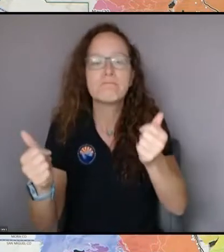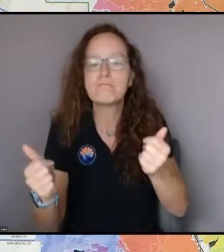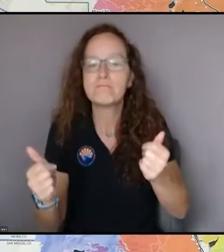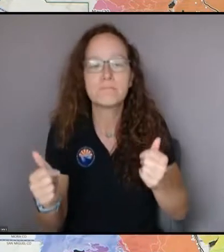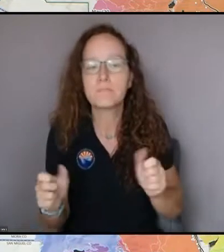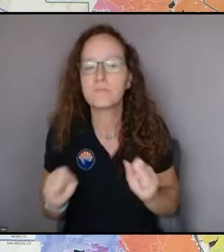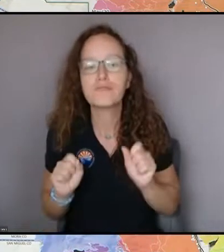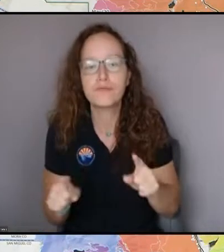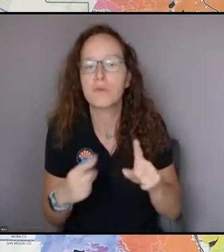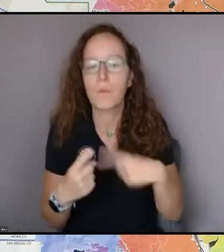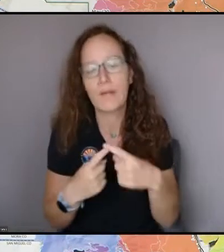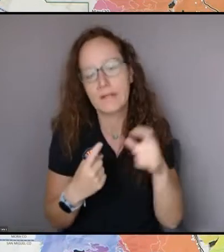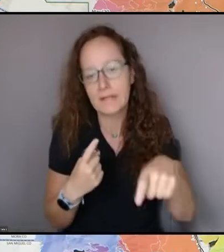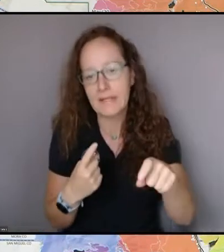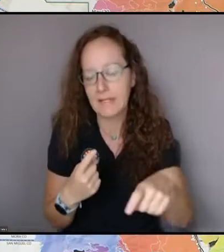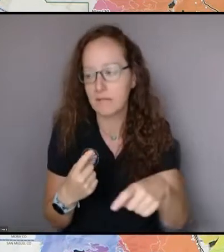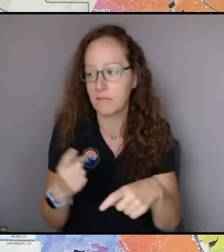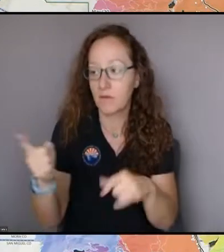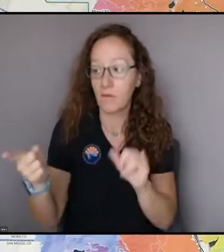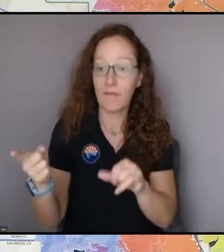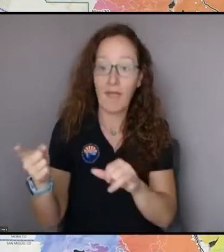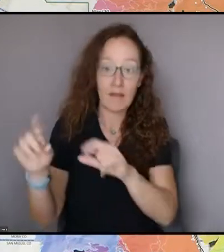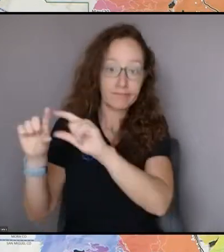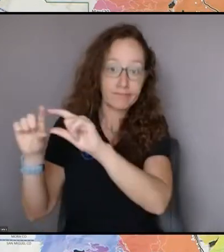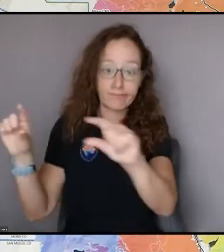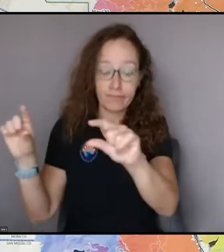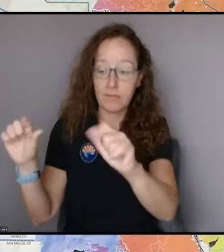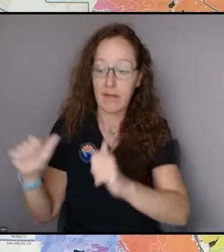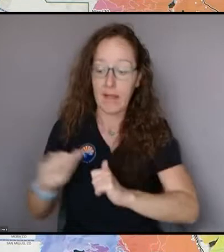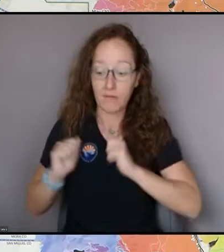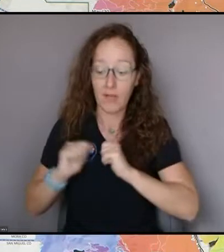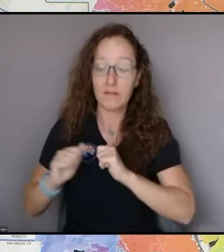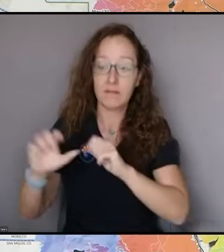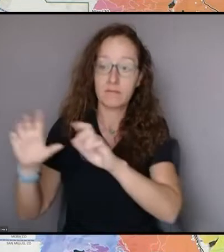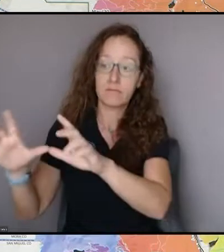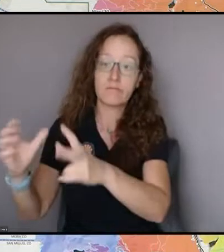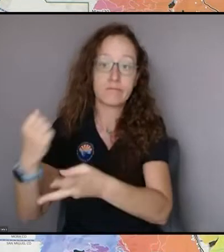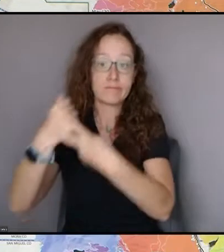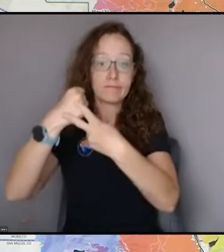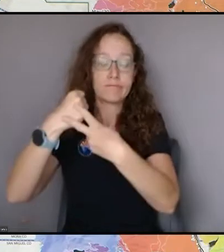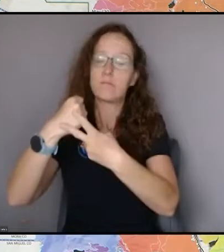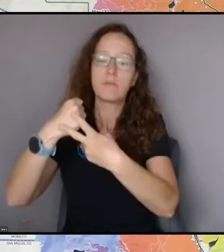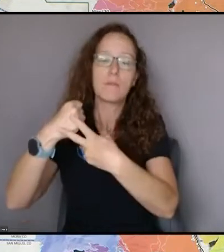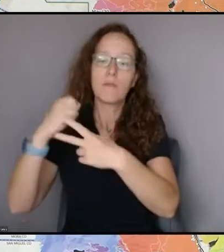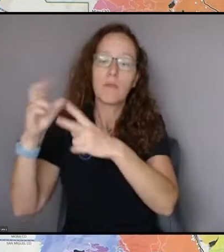cut and paste that into your in your browser so you have it there. So you can go directly to those sites, so you can get that